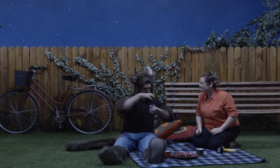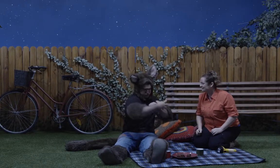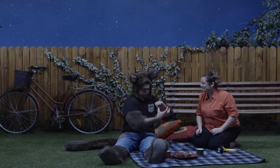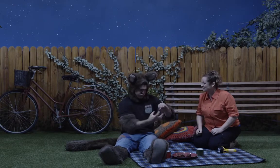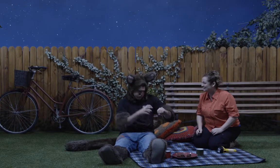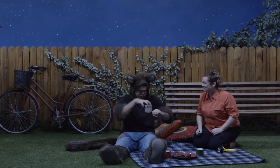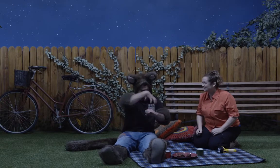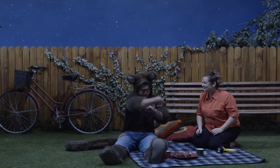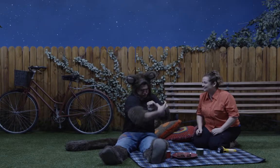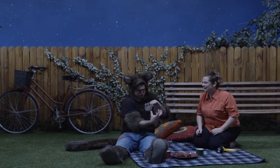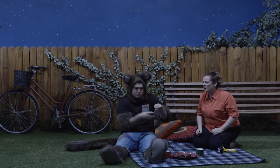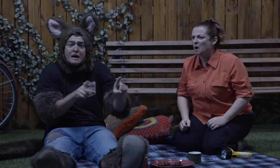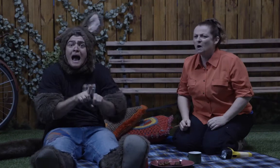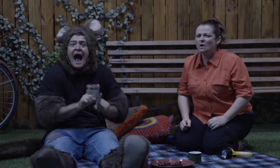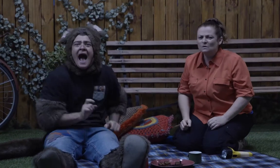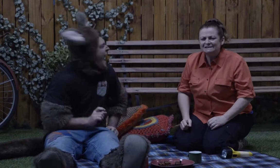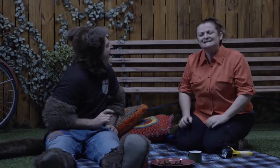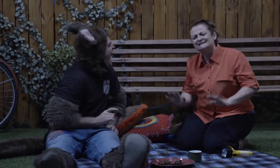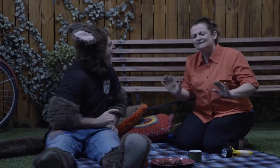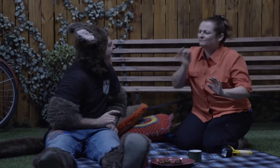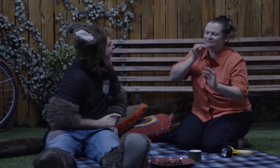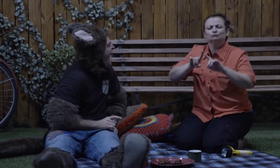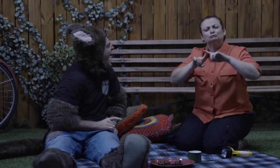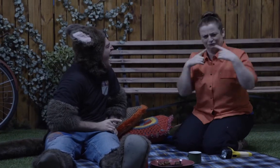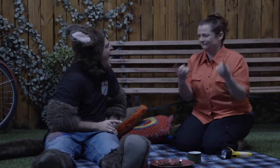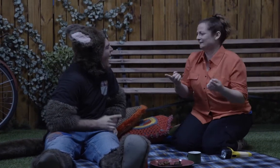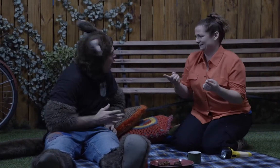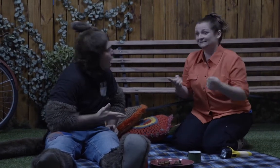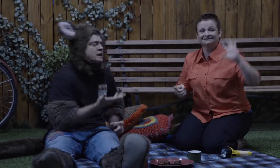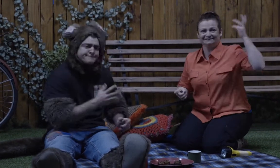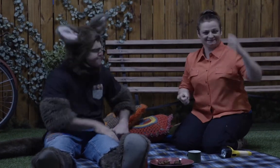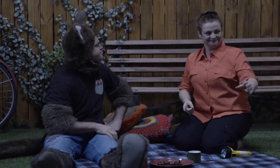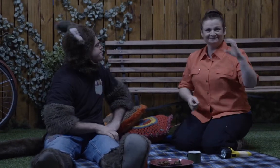Is it like the sun, going around the Earth? Well, it's a bit different.